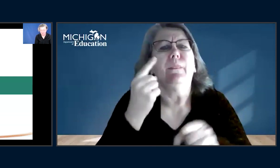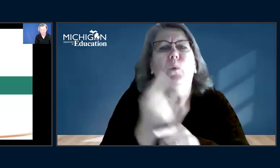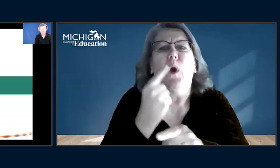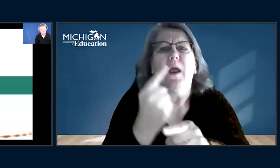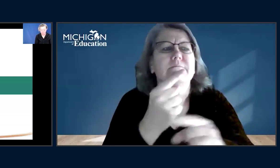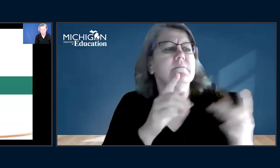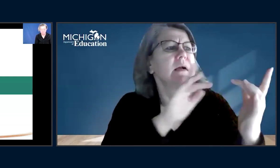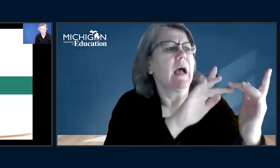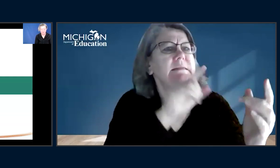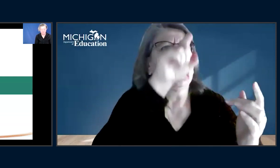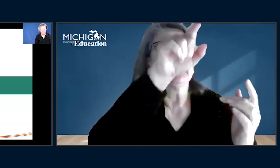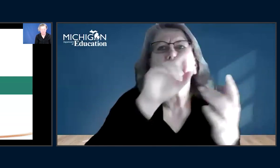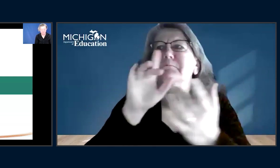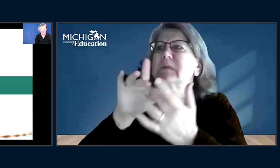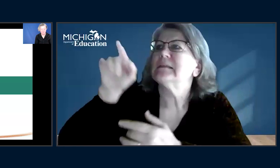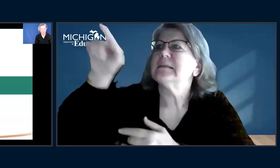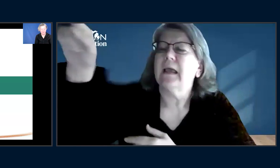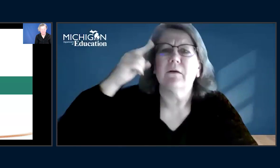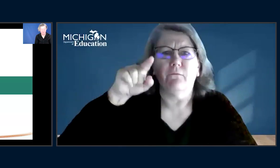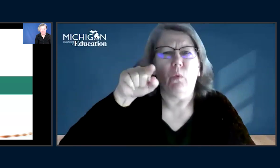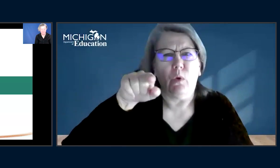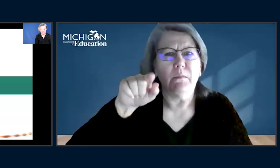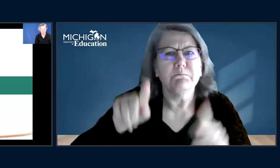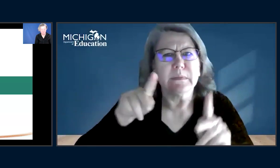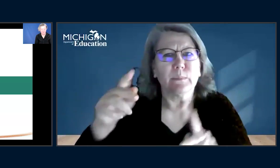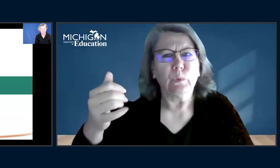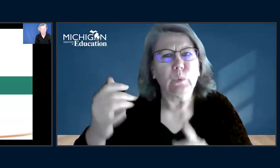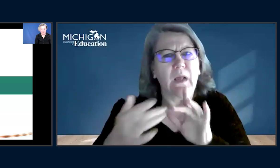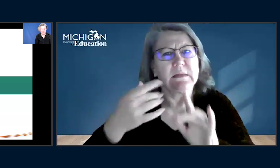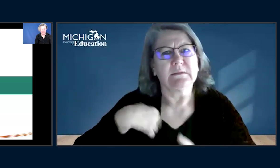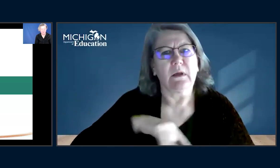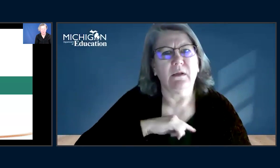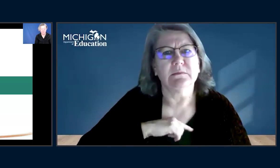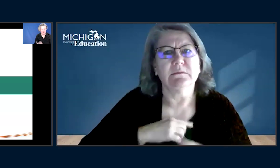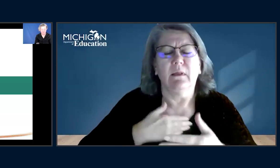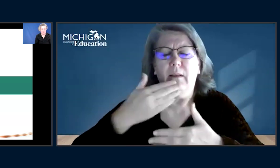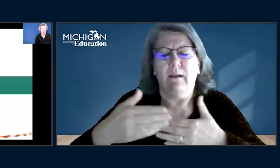question. So what we're trying to do is find the right contact person. If it's a question that is unrelated,